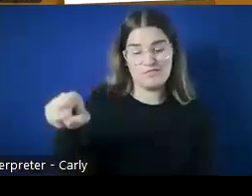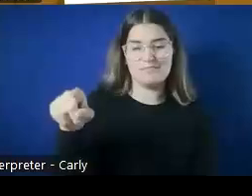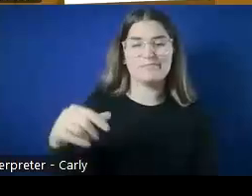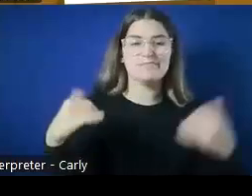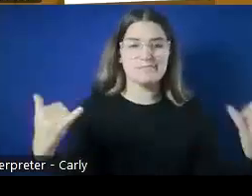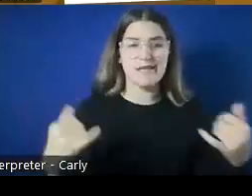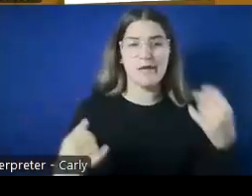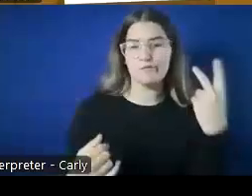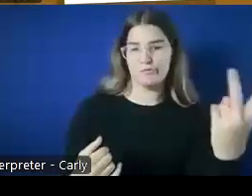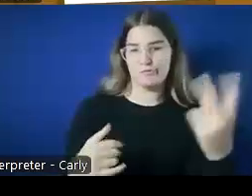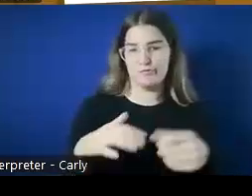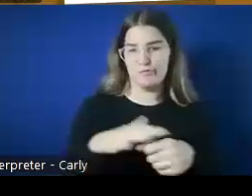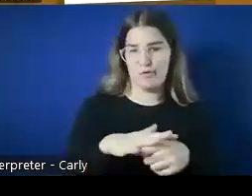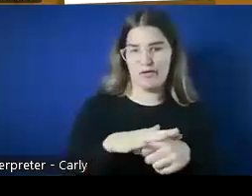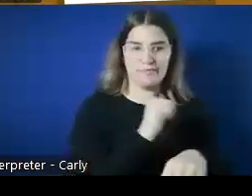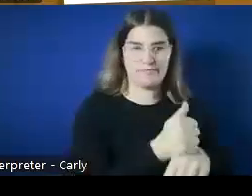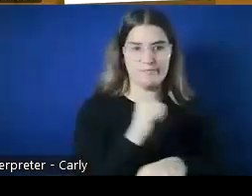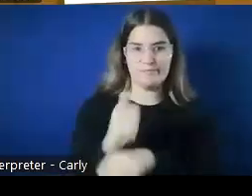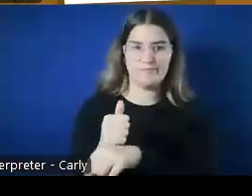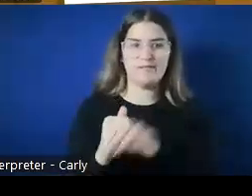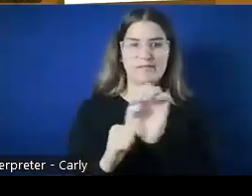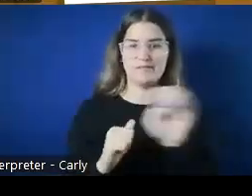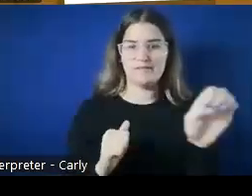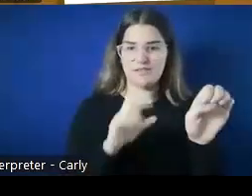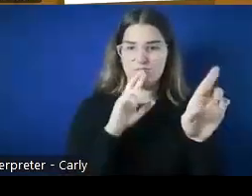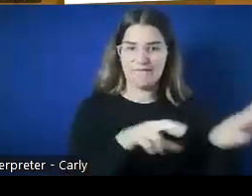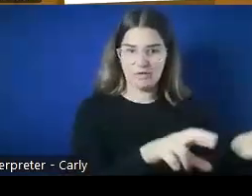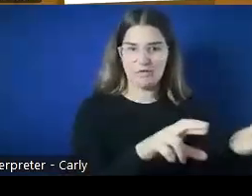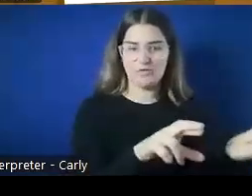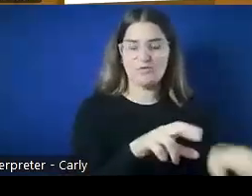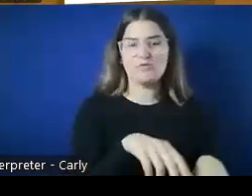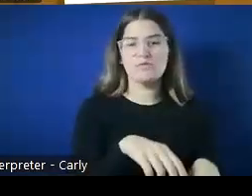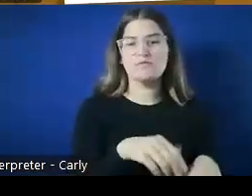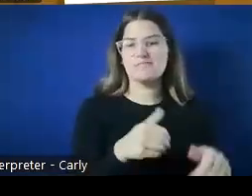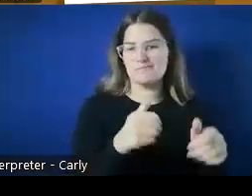main locations our East River Road site where we're collocated with child neurology and